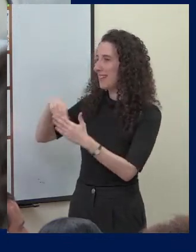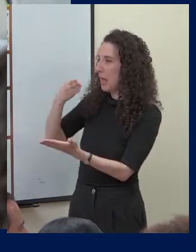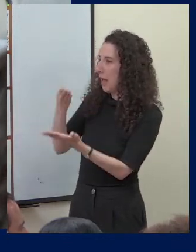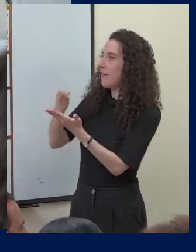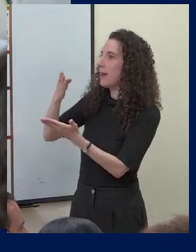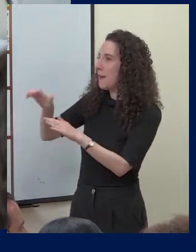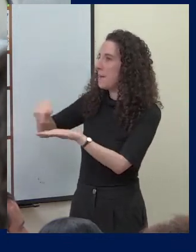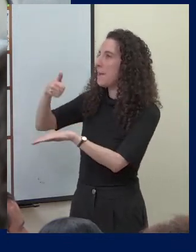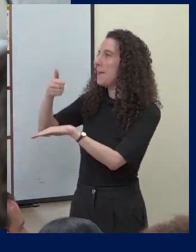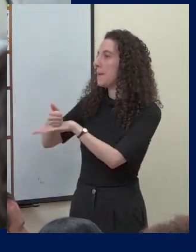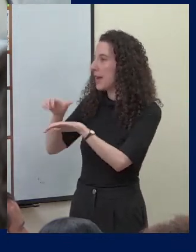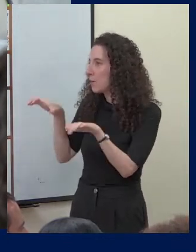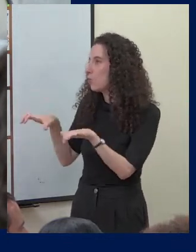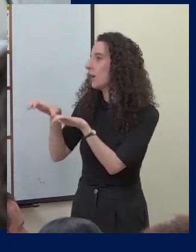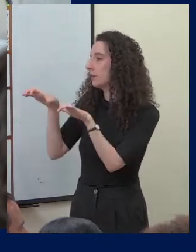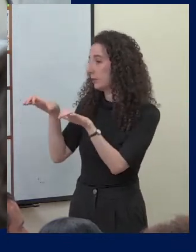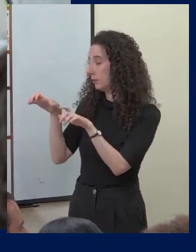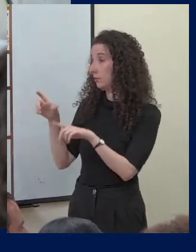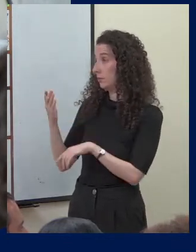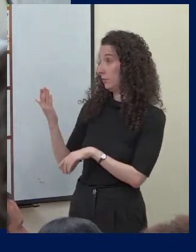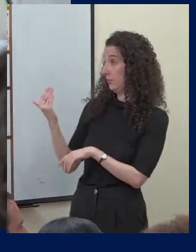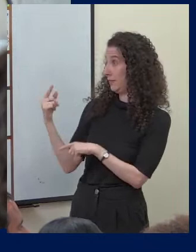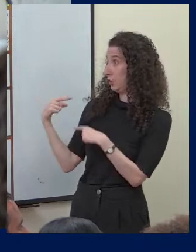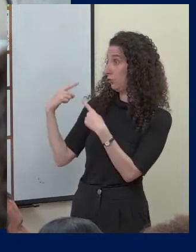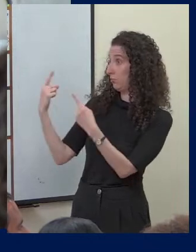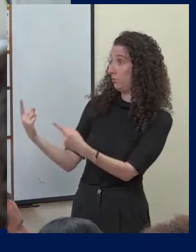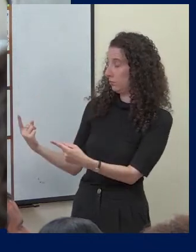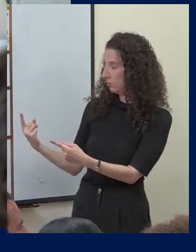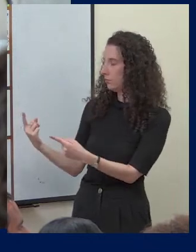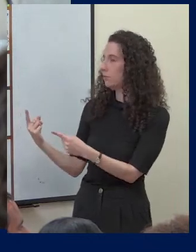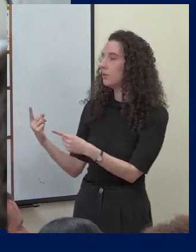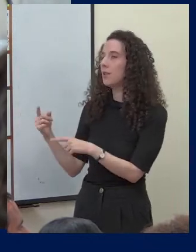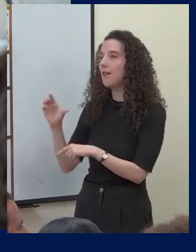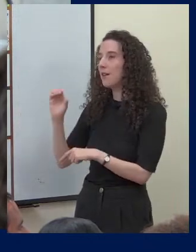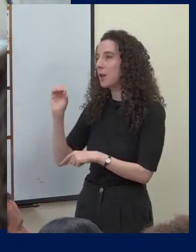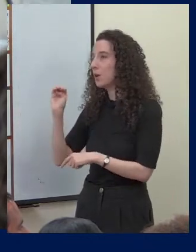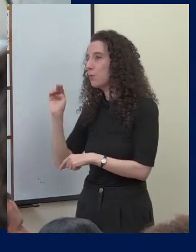Throughout these 15 years, community life is not been eligible to receive funding for